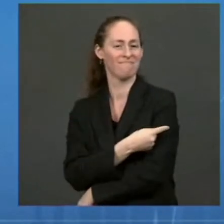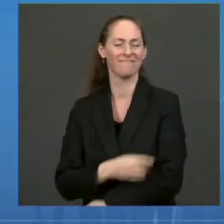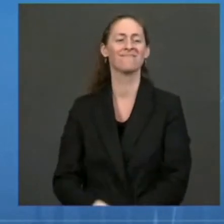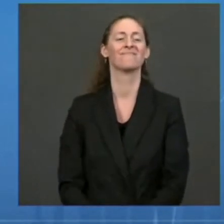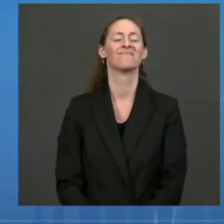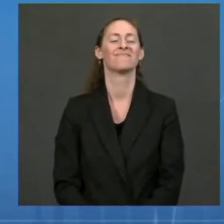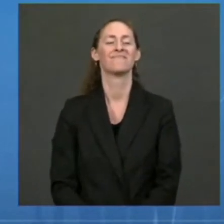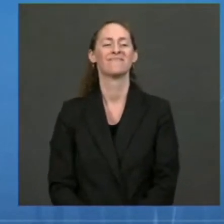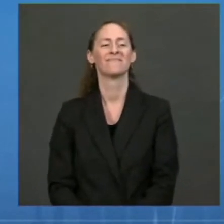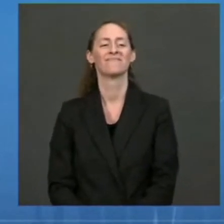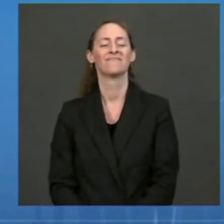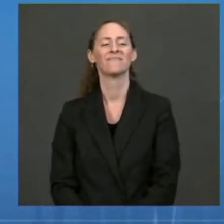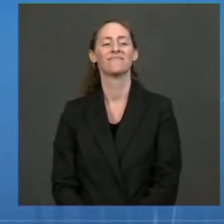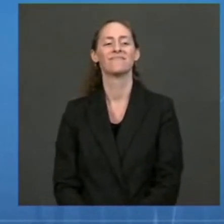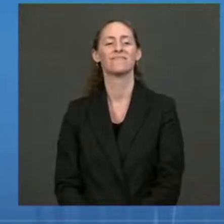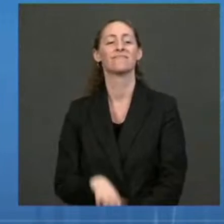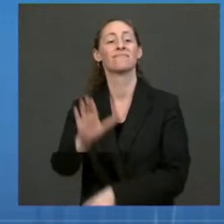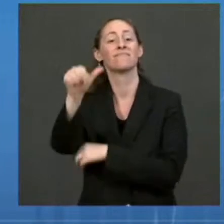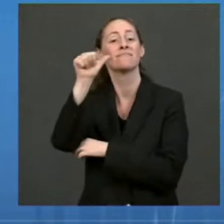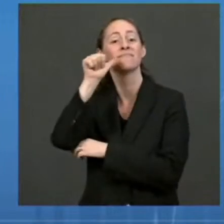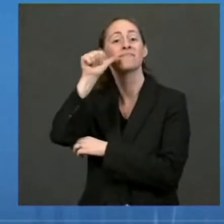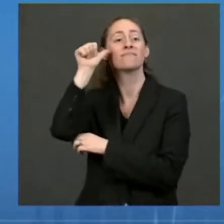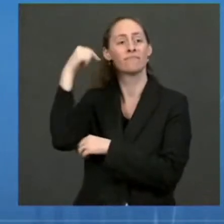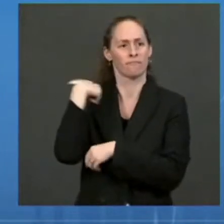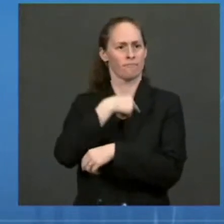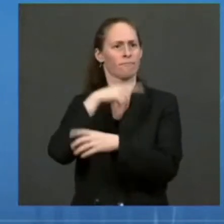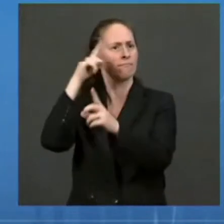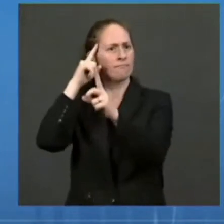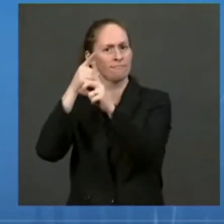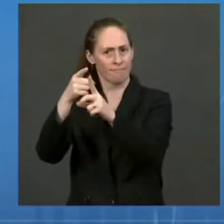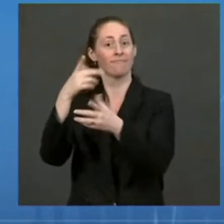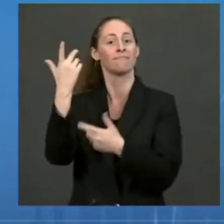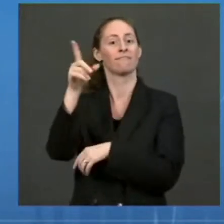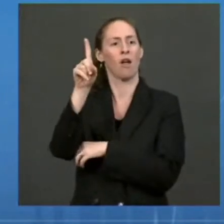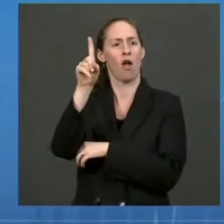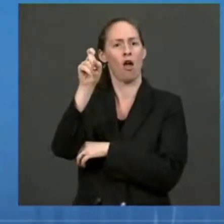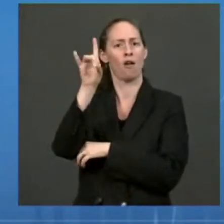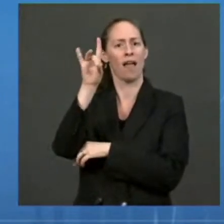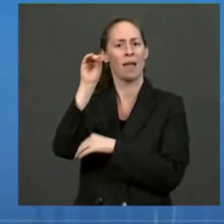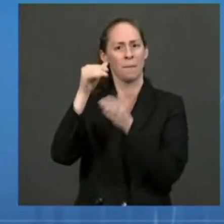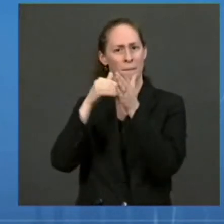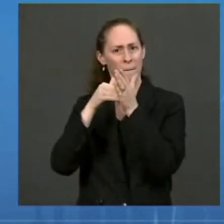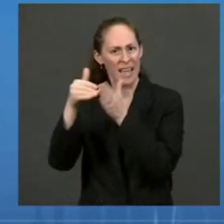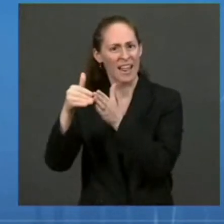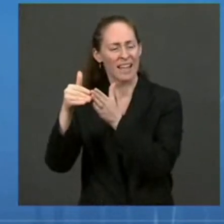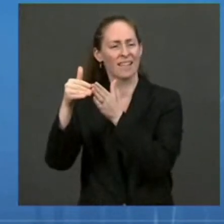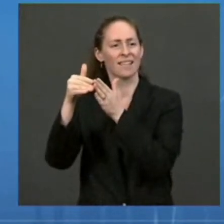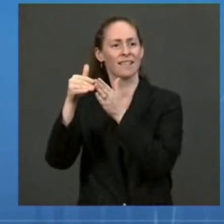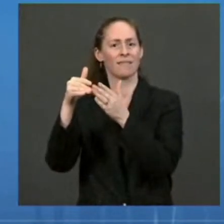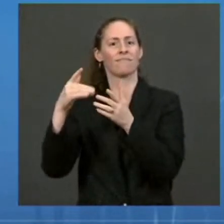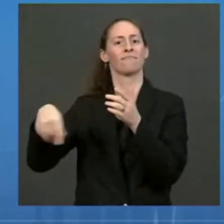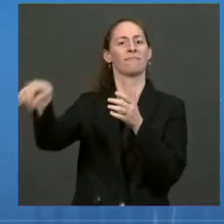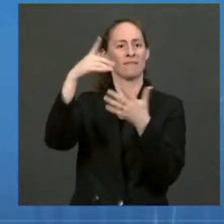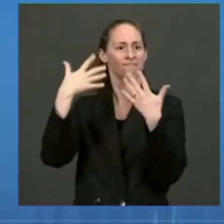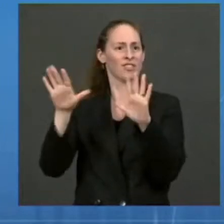AT LEAST THEIR FIRST SHOT. JUST YESTERDAY, WE REACHED 180